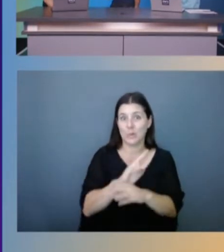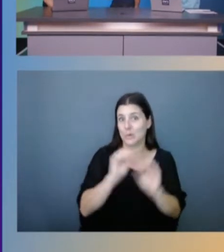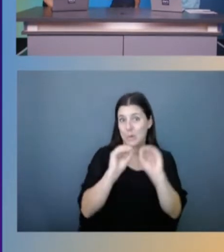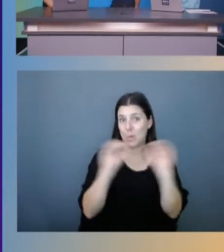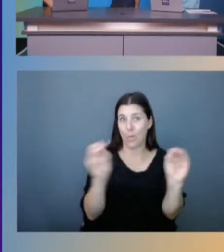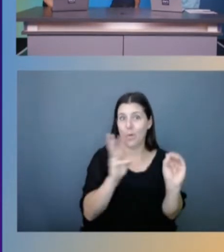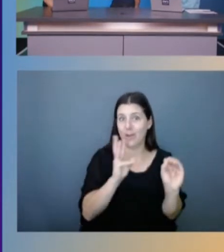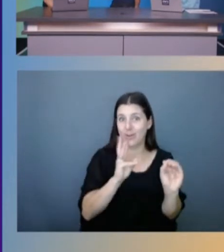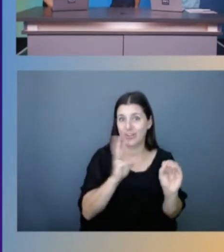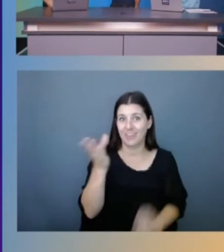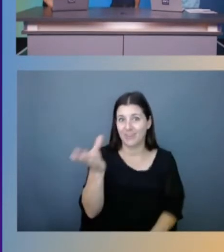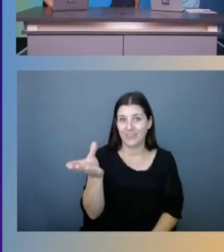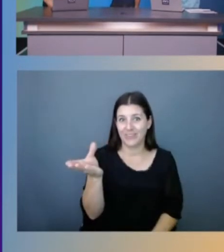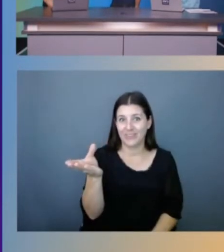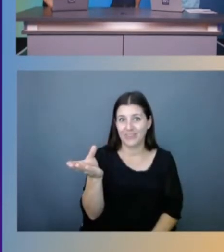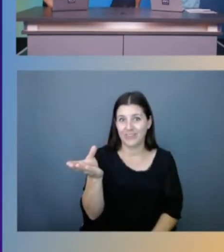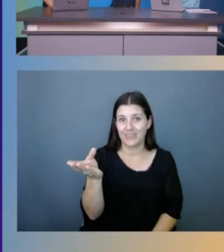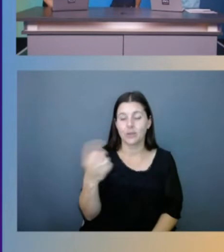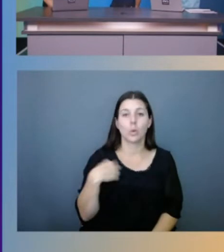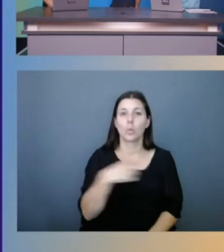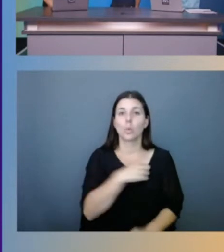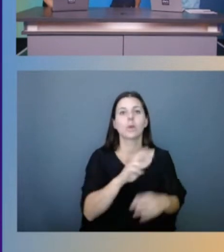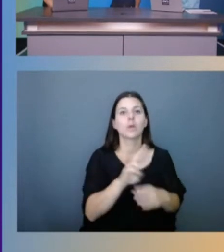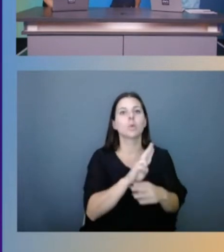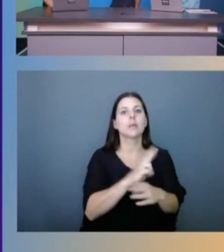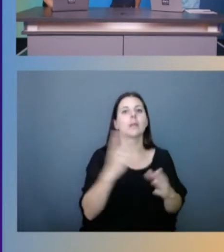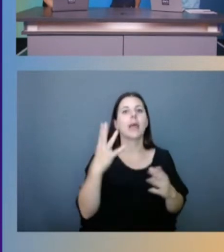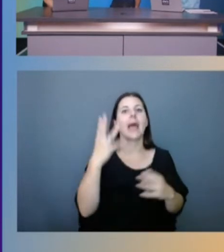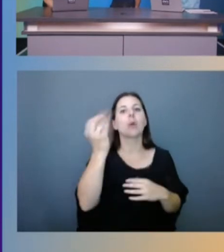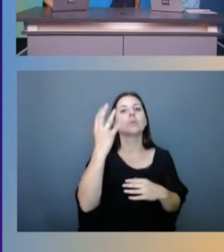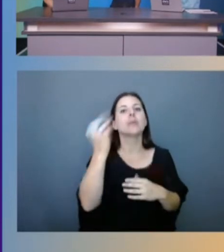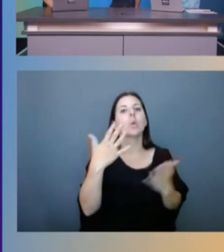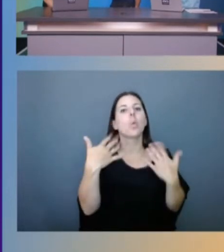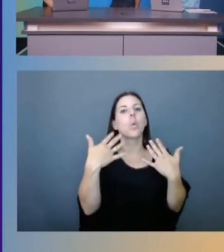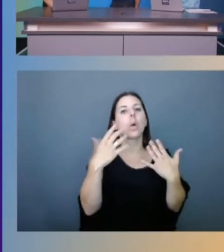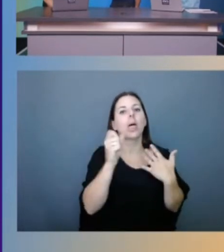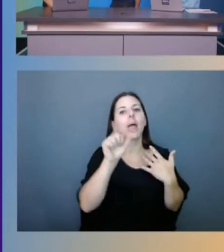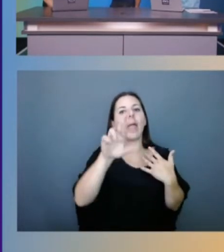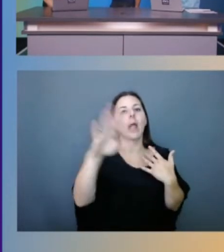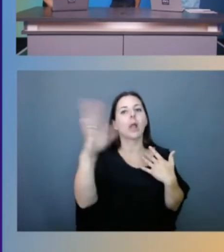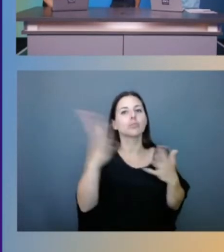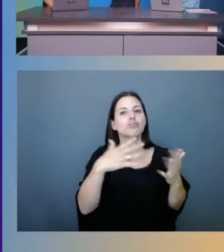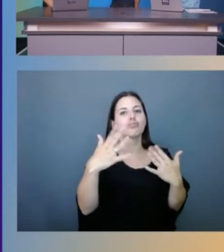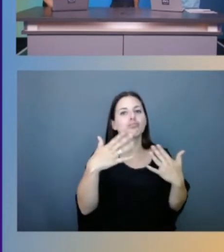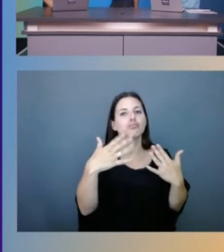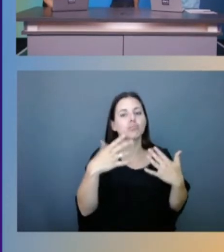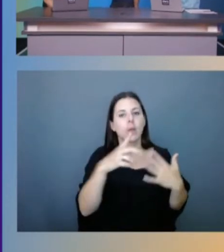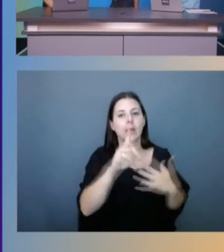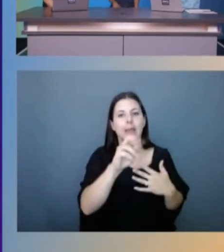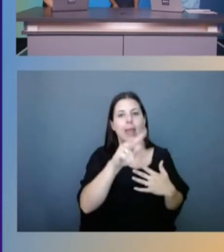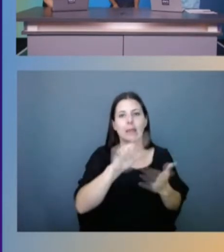So we are just using the outside cool air to ingest and to cool down on the data system. This is a huge thing, right?